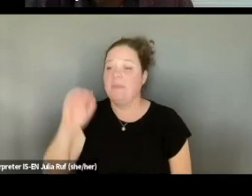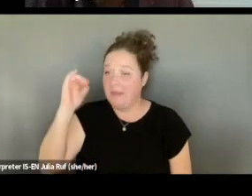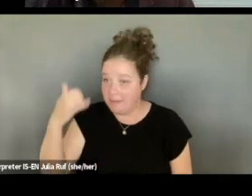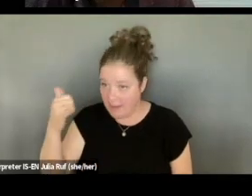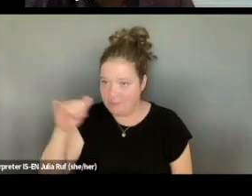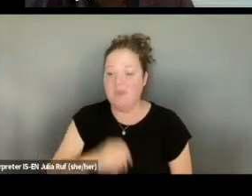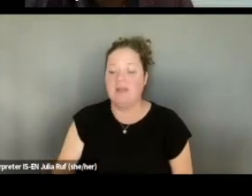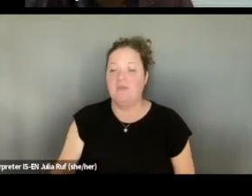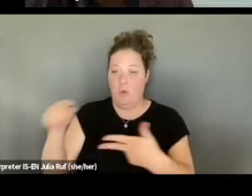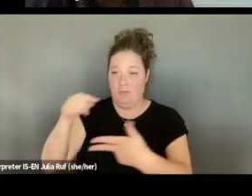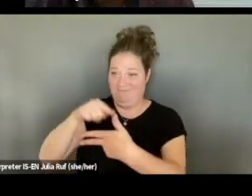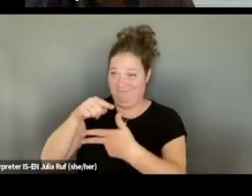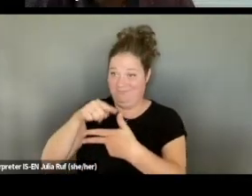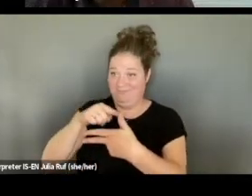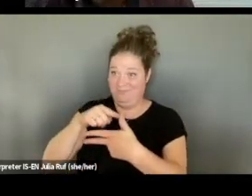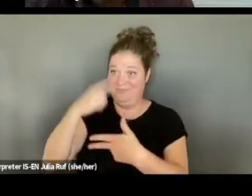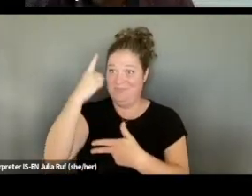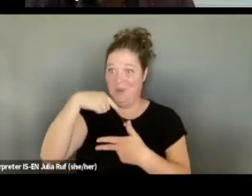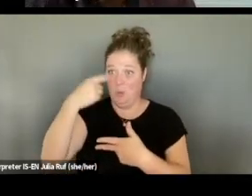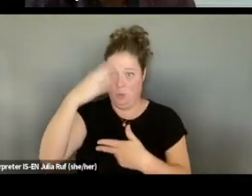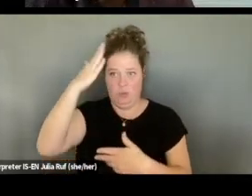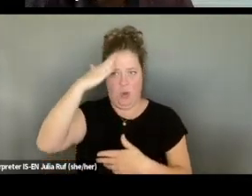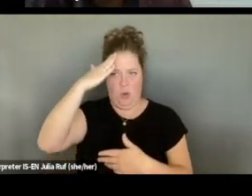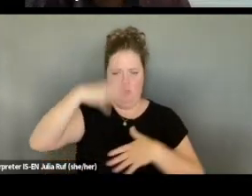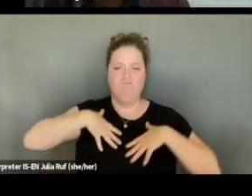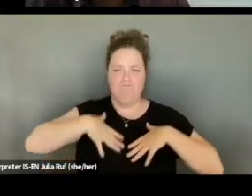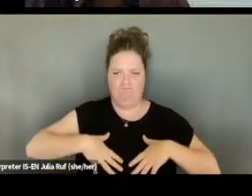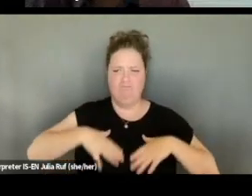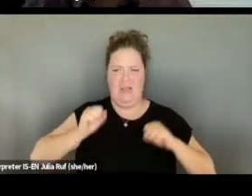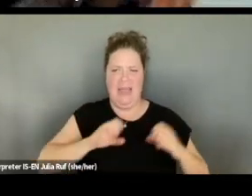is whether you have ever provided feedback on web accessibility.